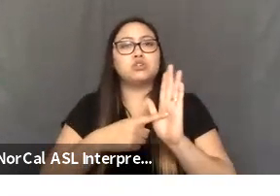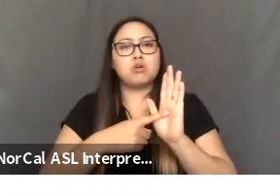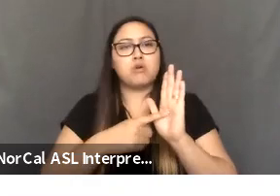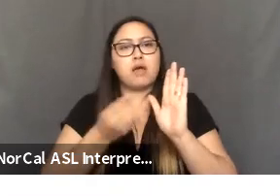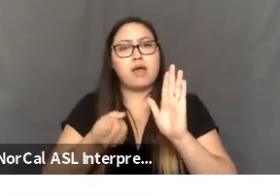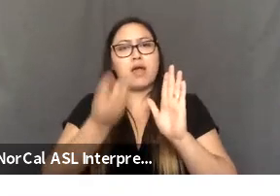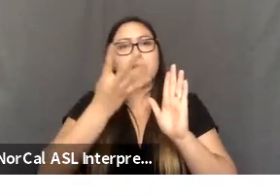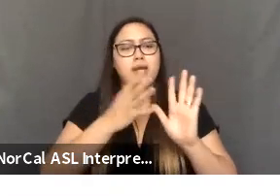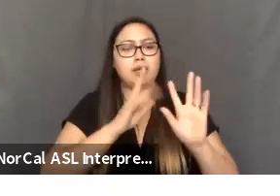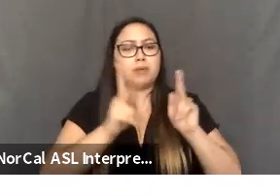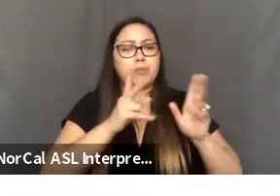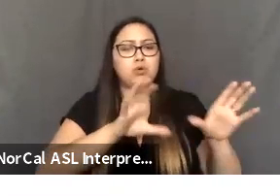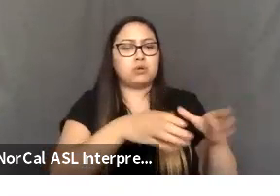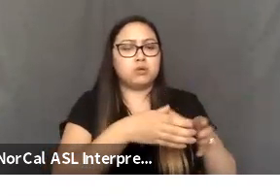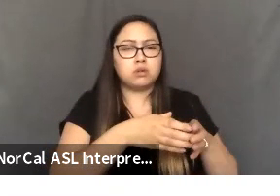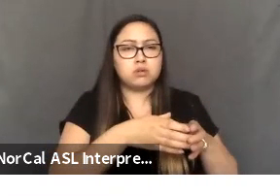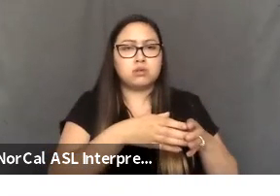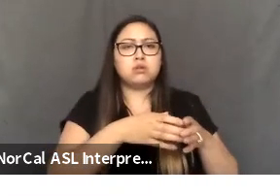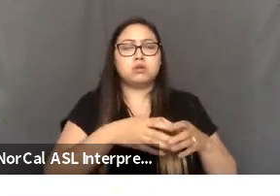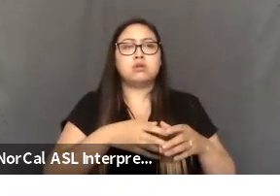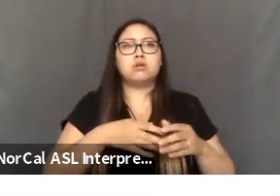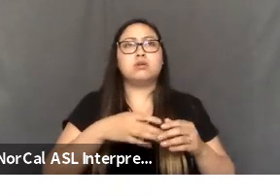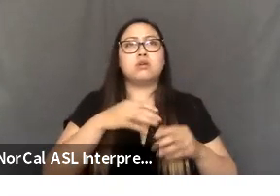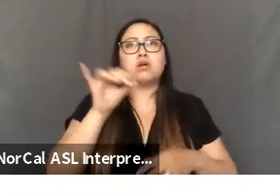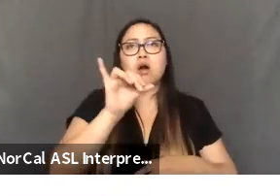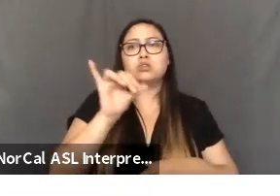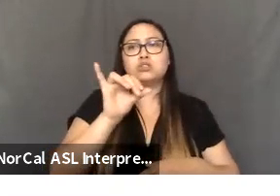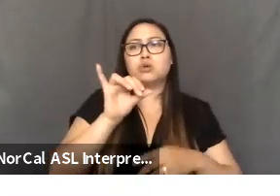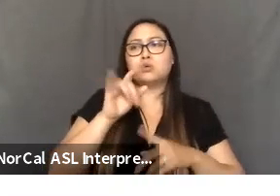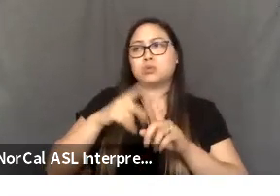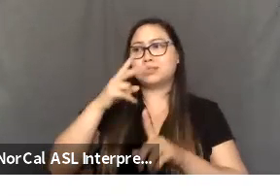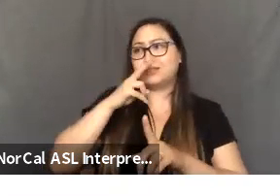then therefore justify their position as an ADA coordinator, but also their budget needs,